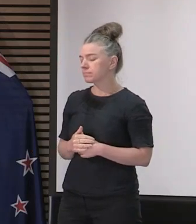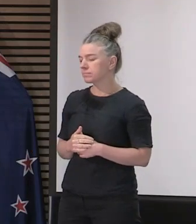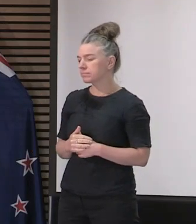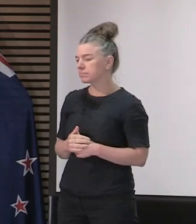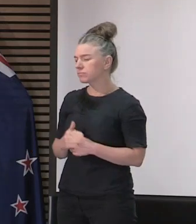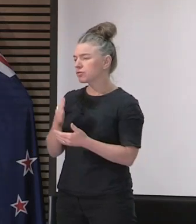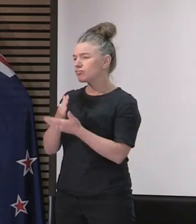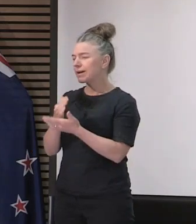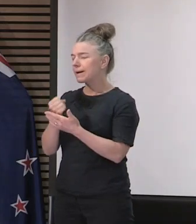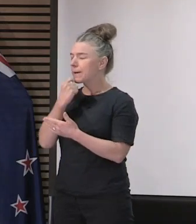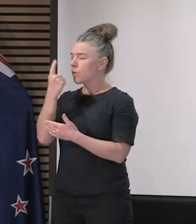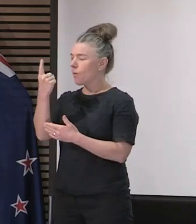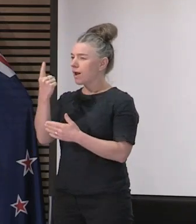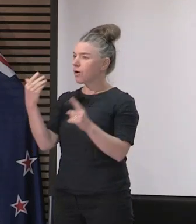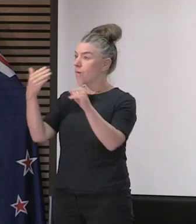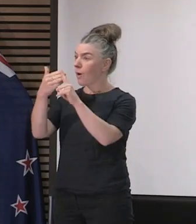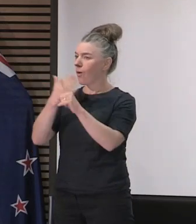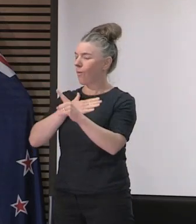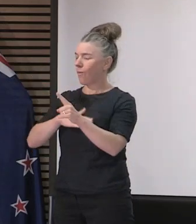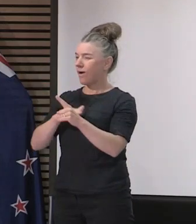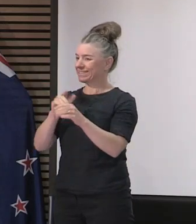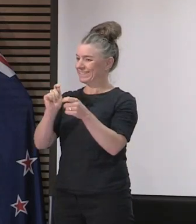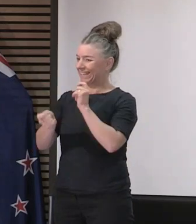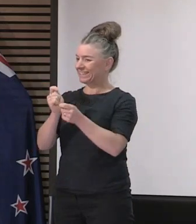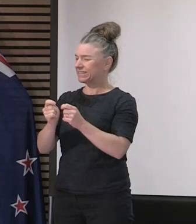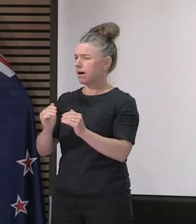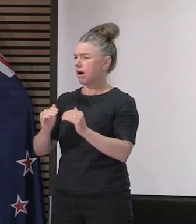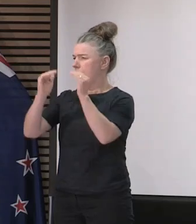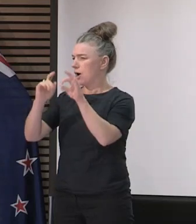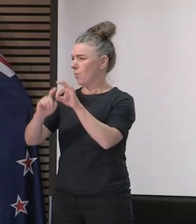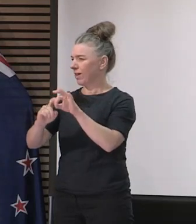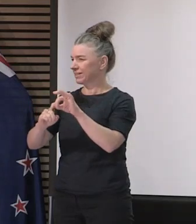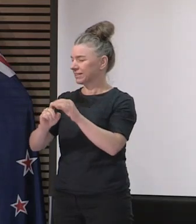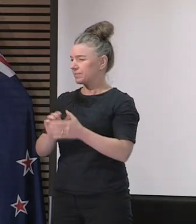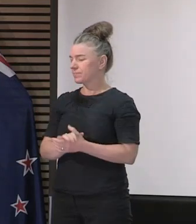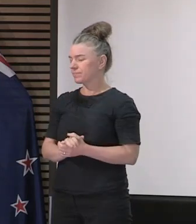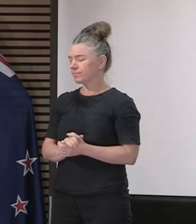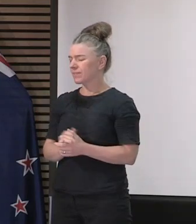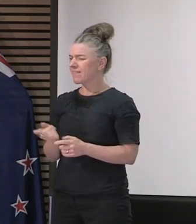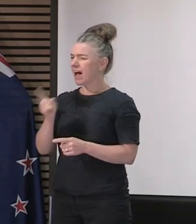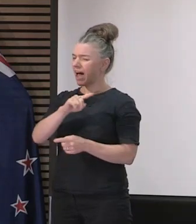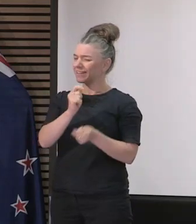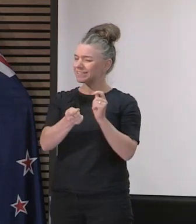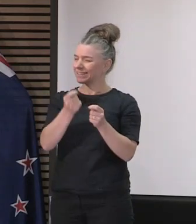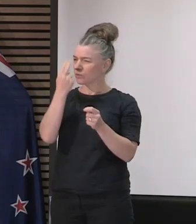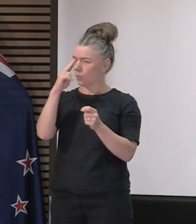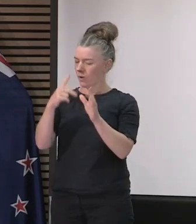are watching carefully. >> We are most interested in, at the moment, in having the most